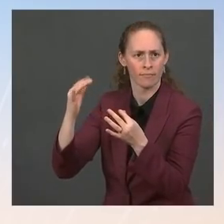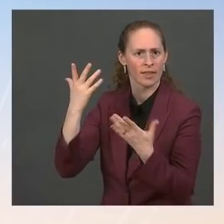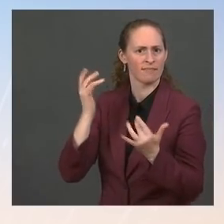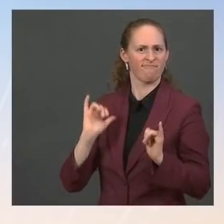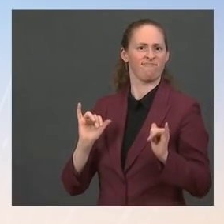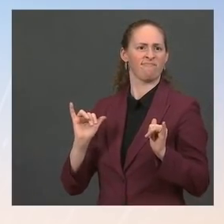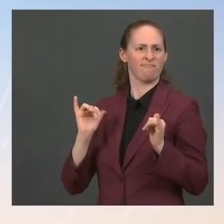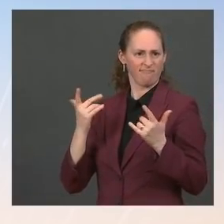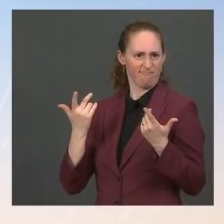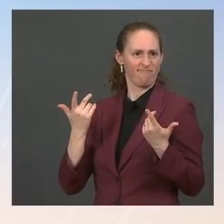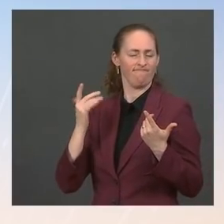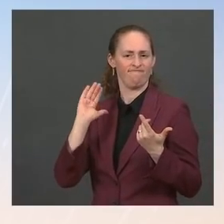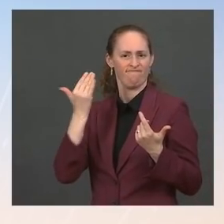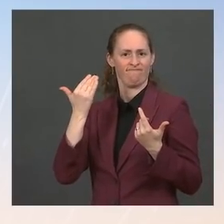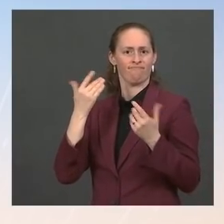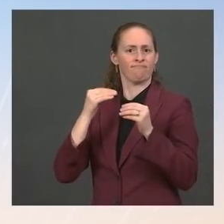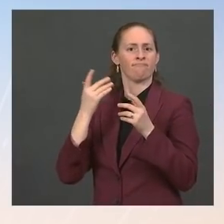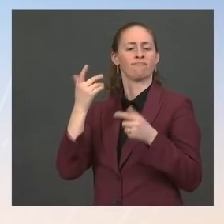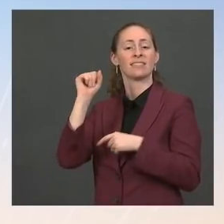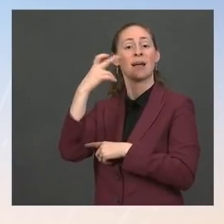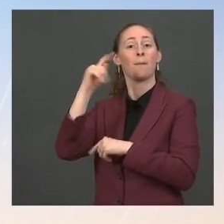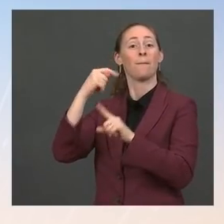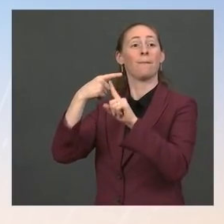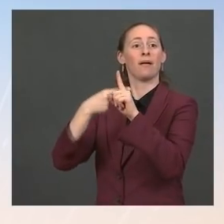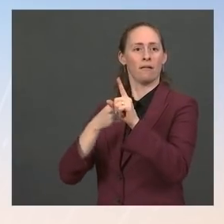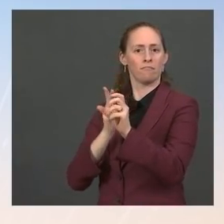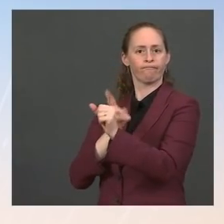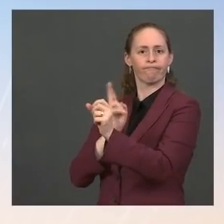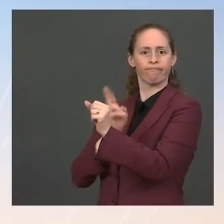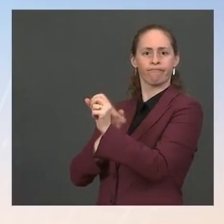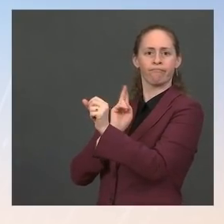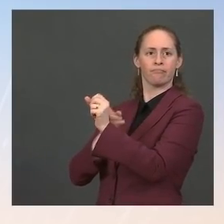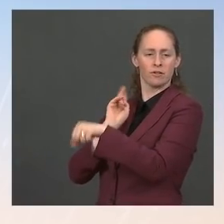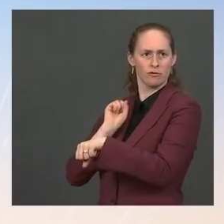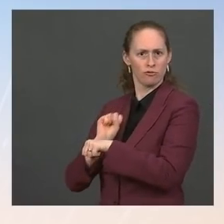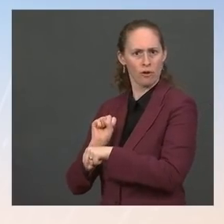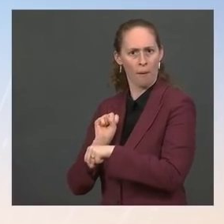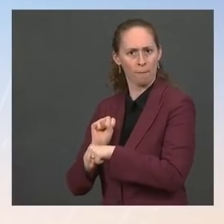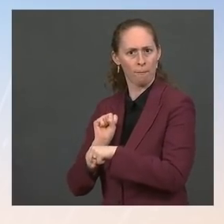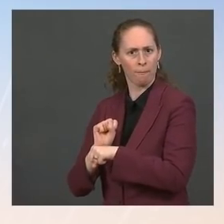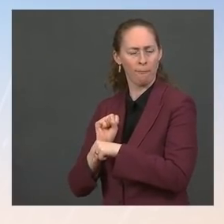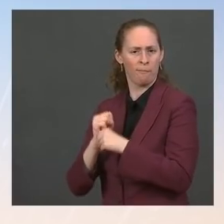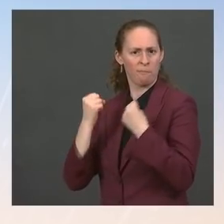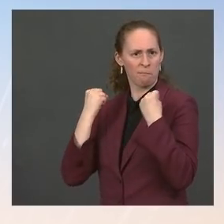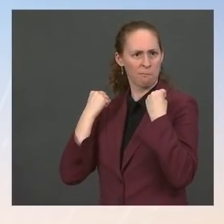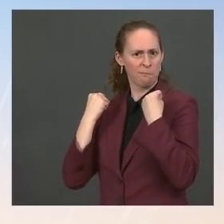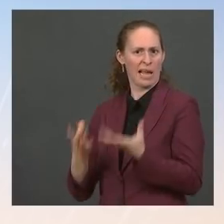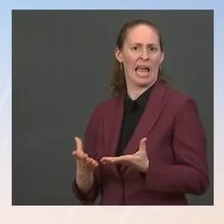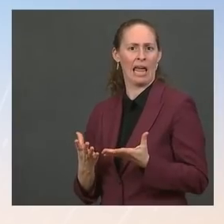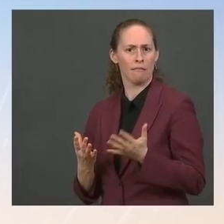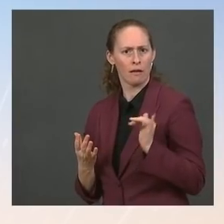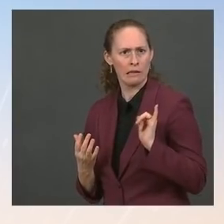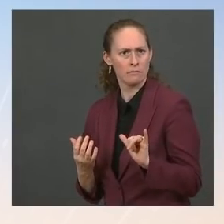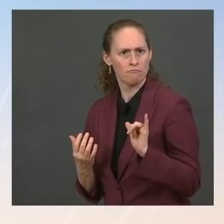And what is the administration doing to help companies who are concerned about retaining workers once the mandate kicks in? Ms. Psaki: You're talking about